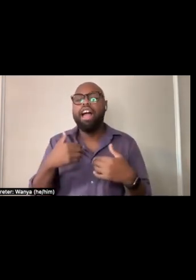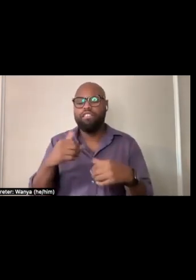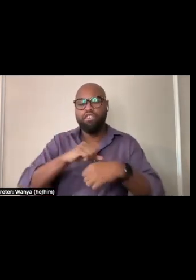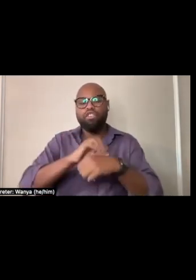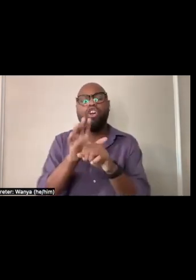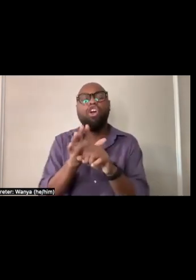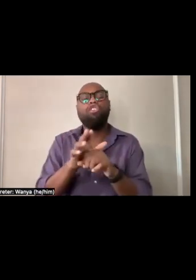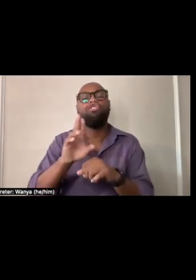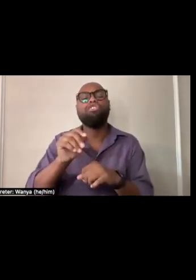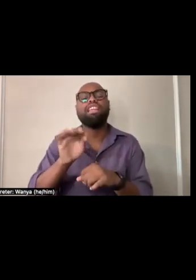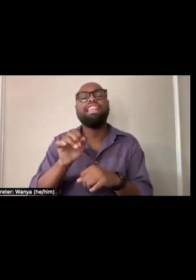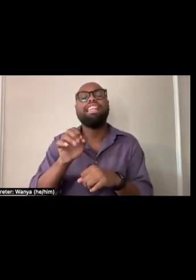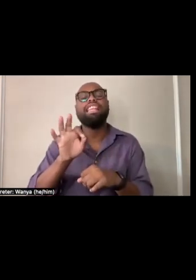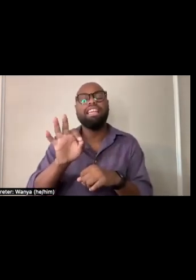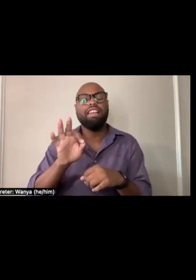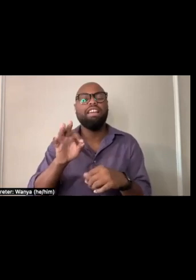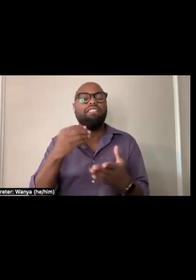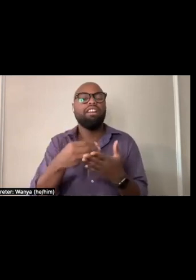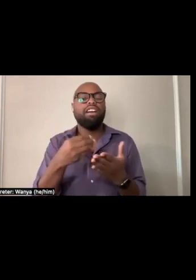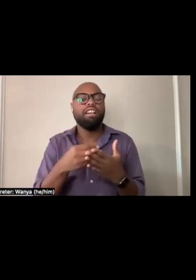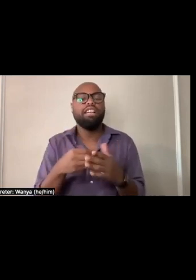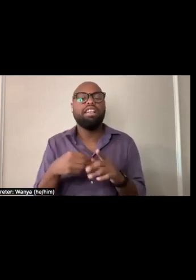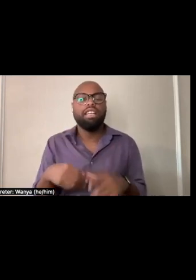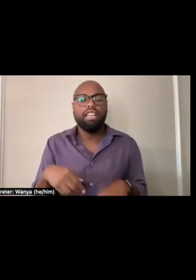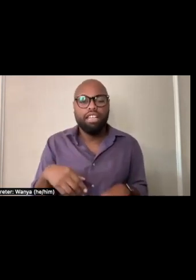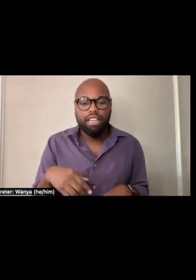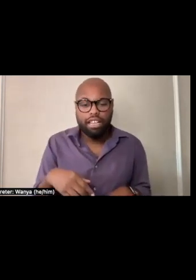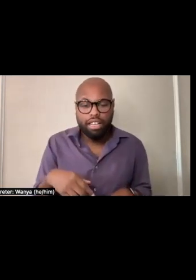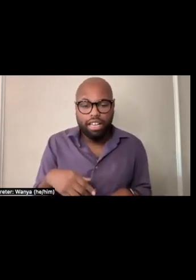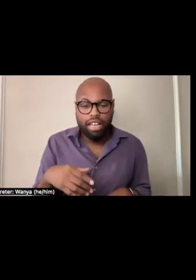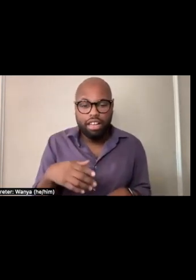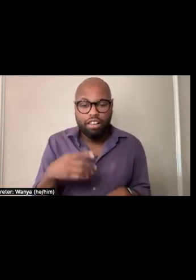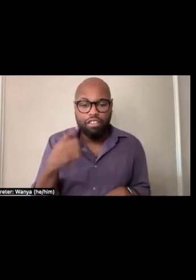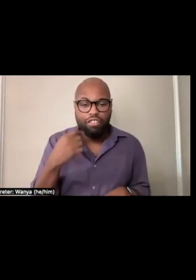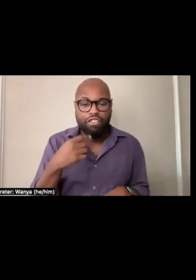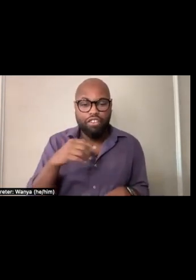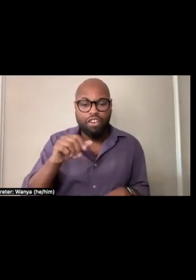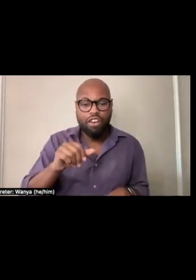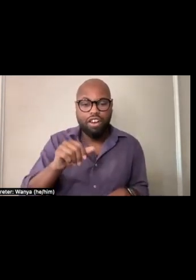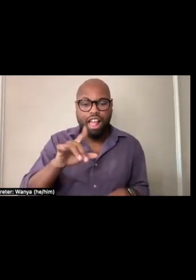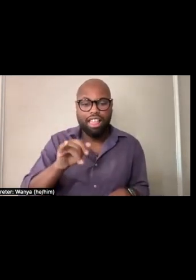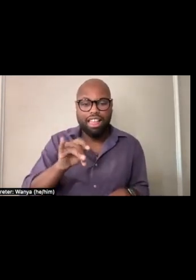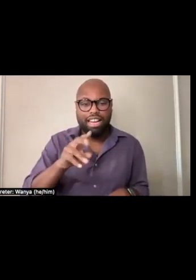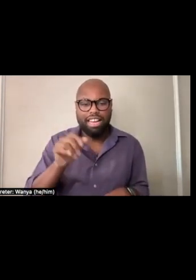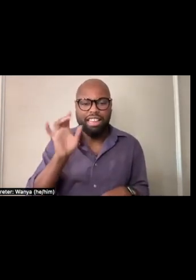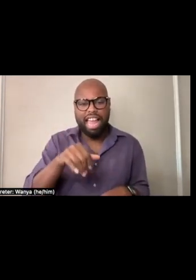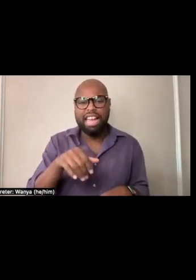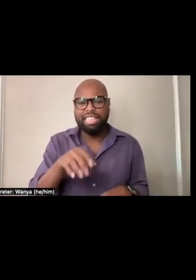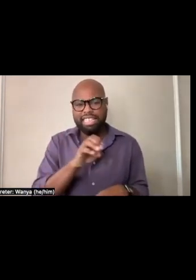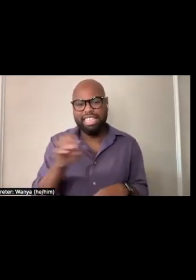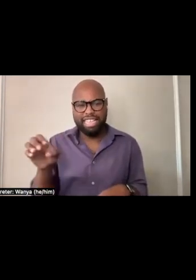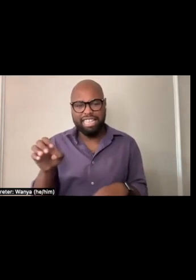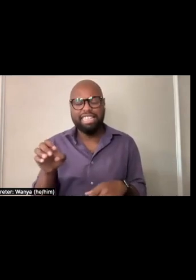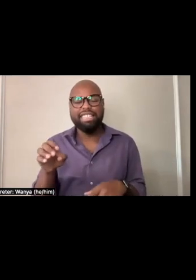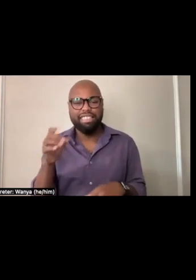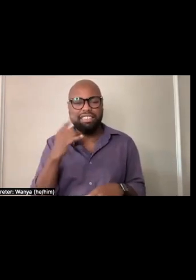which is east of San Francisco. For those of you who aren't familiar with the California geography. Purchased a vacant hotel where